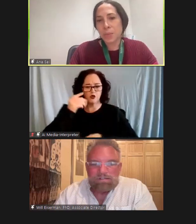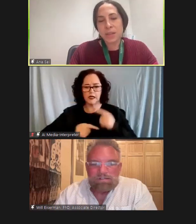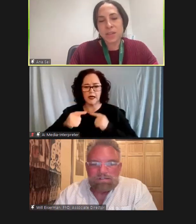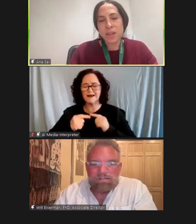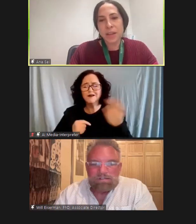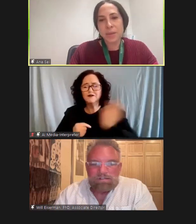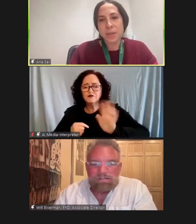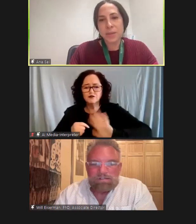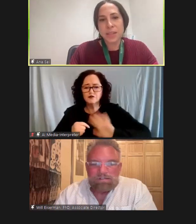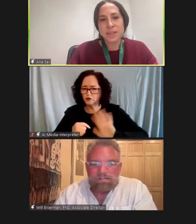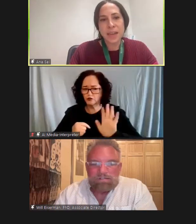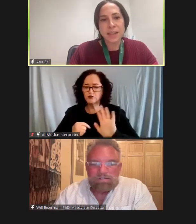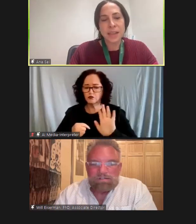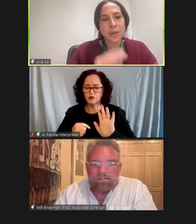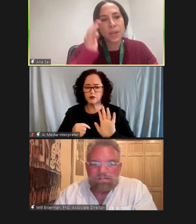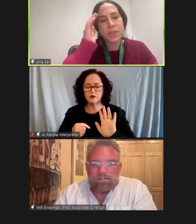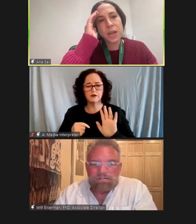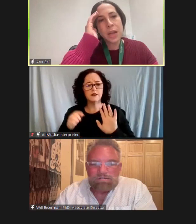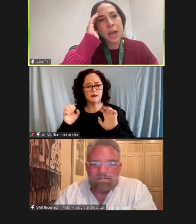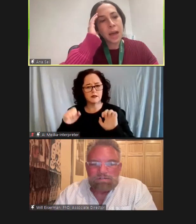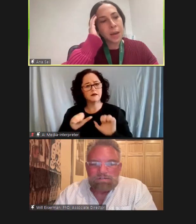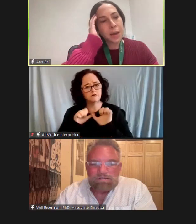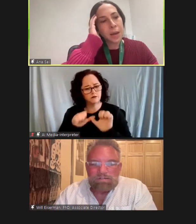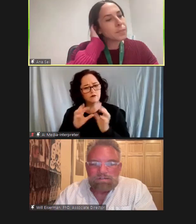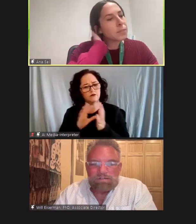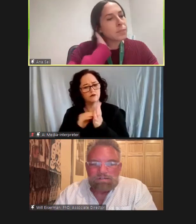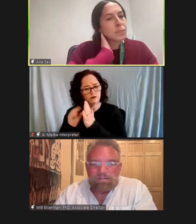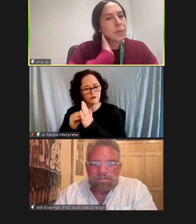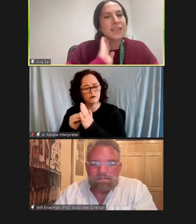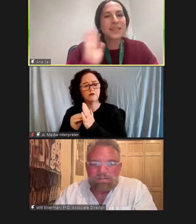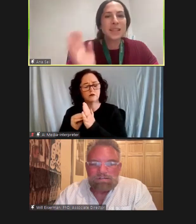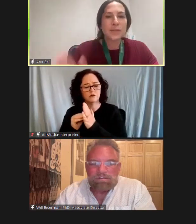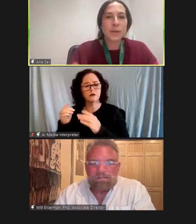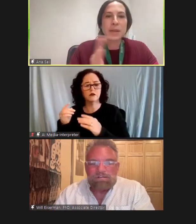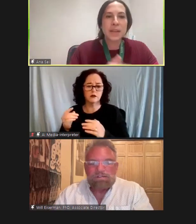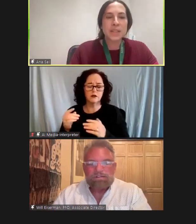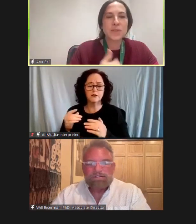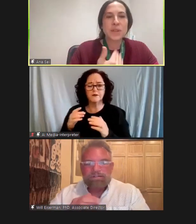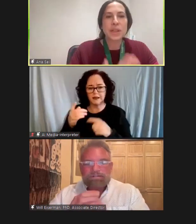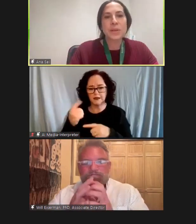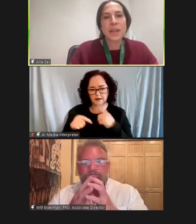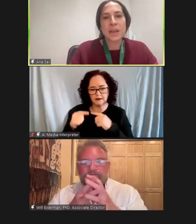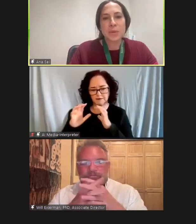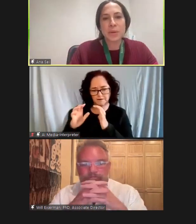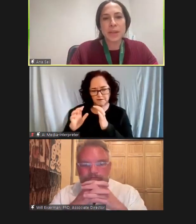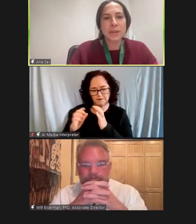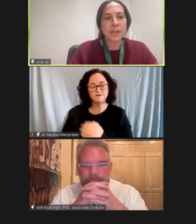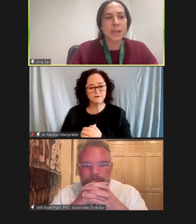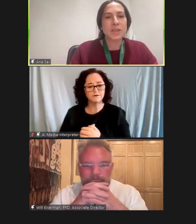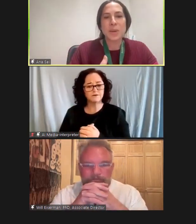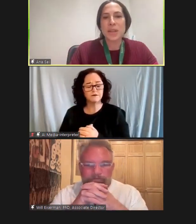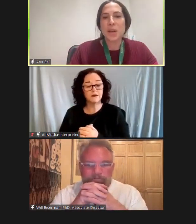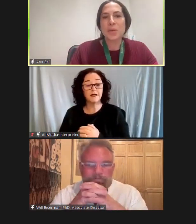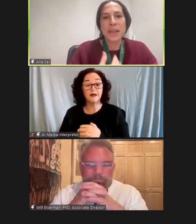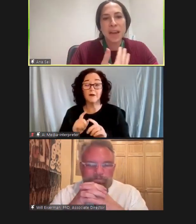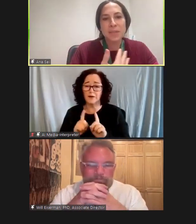child using sign language um it's different because for a unilateral